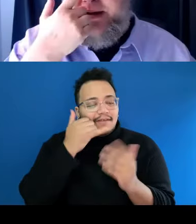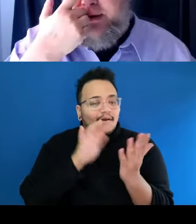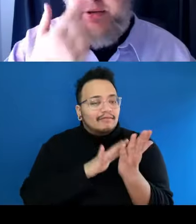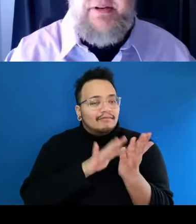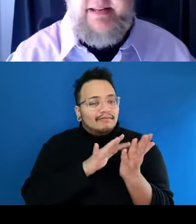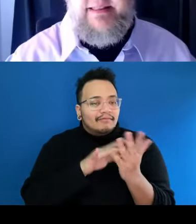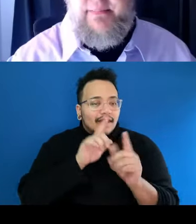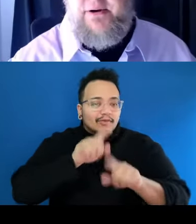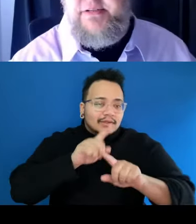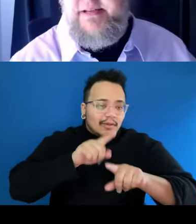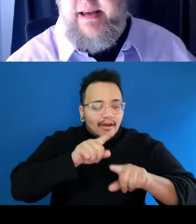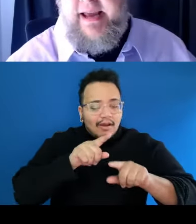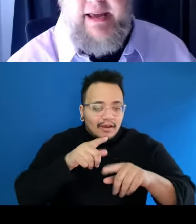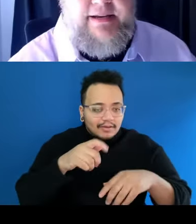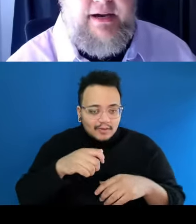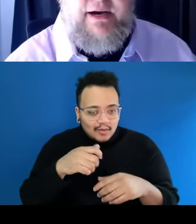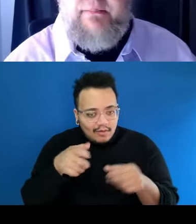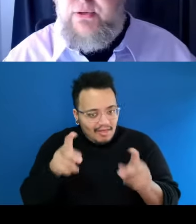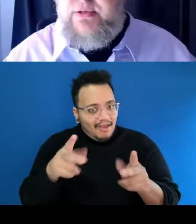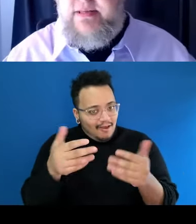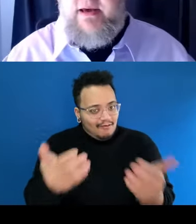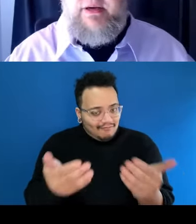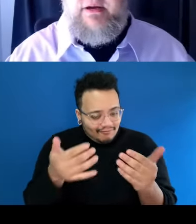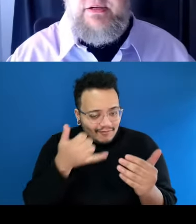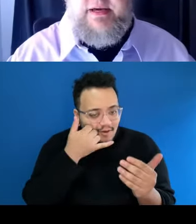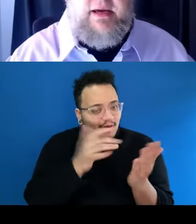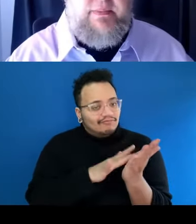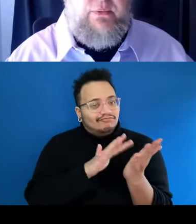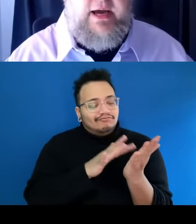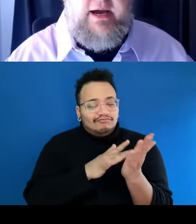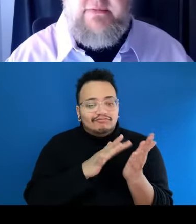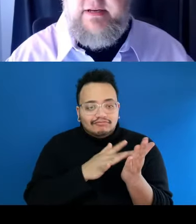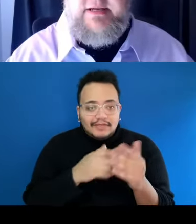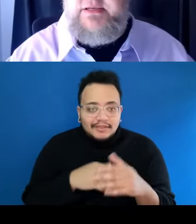We encourage you to get them out and use them in our time that we have today.